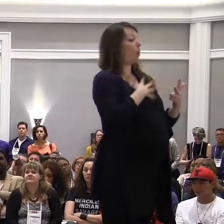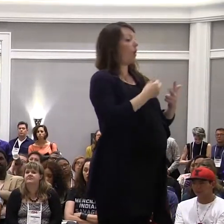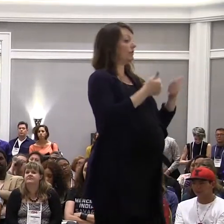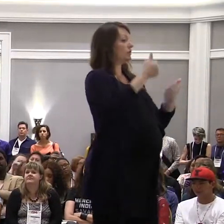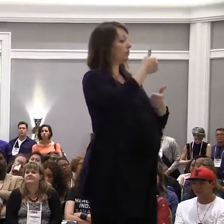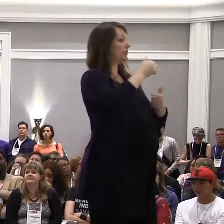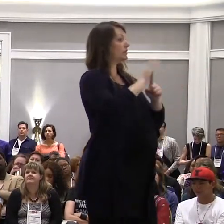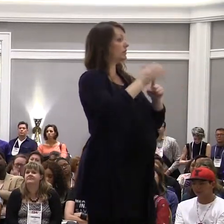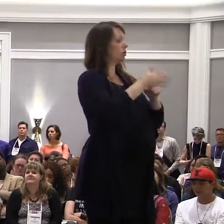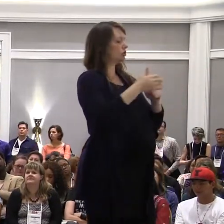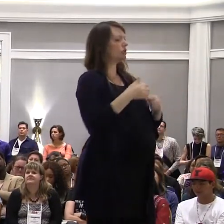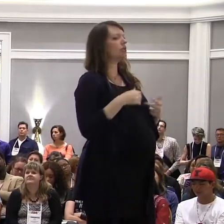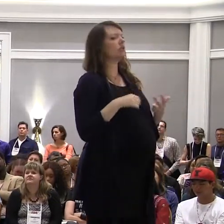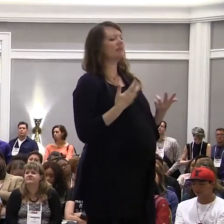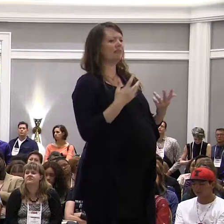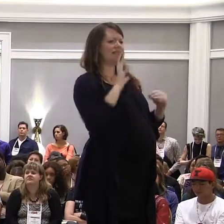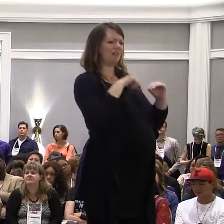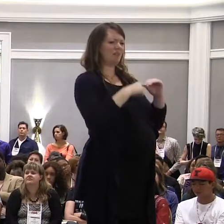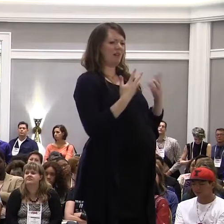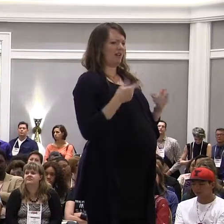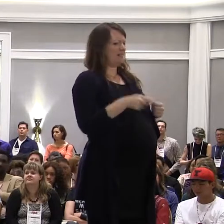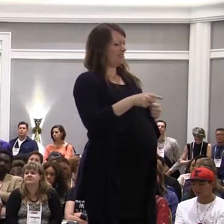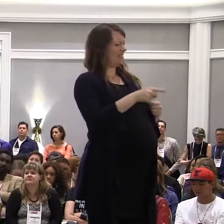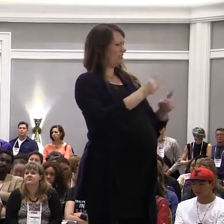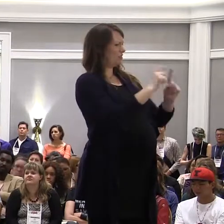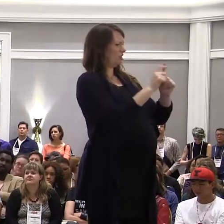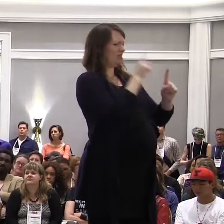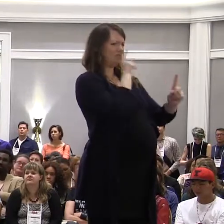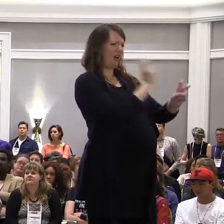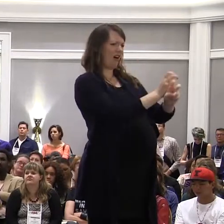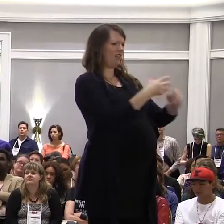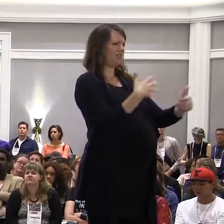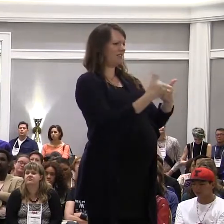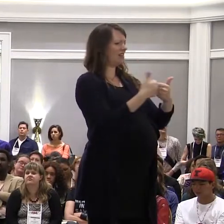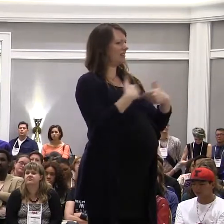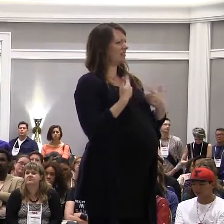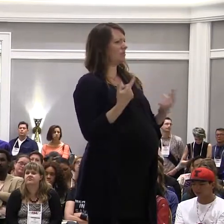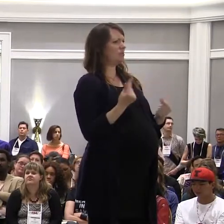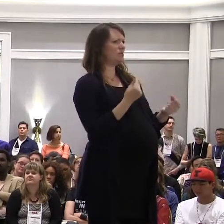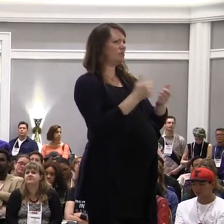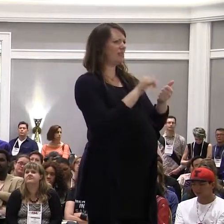talking about these words, that are hard and challenging that come up that come up, that actually are living in all of us,all of the time.